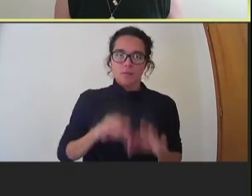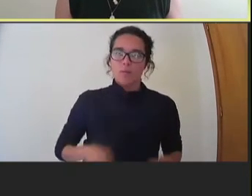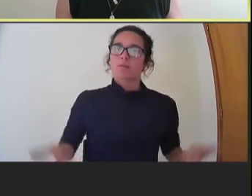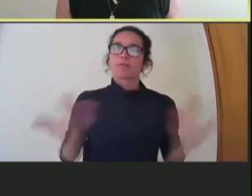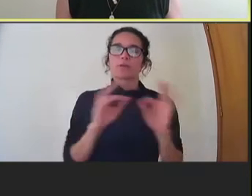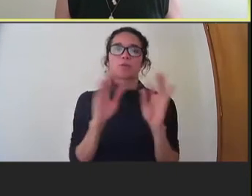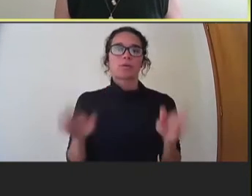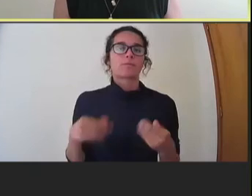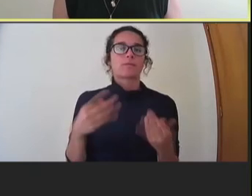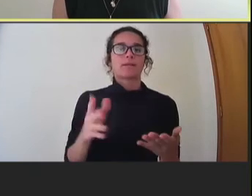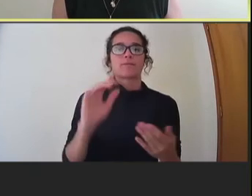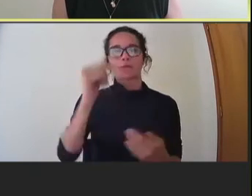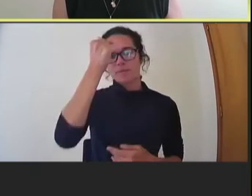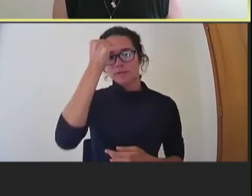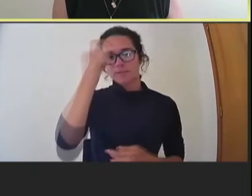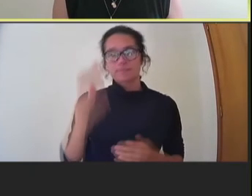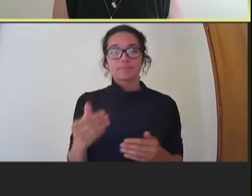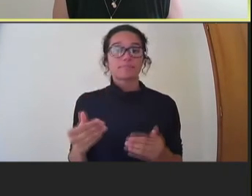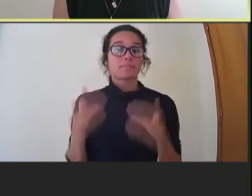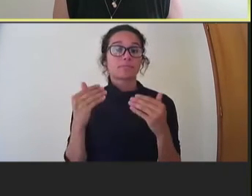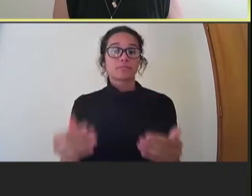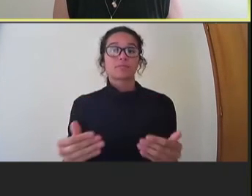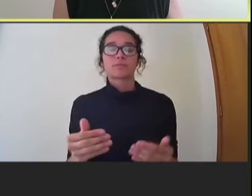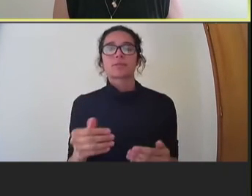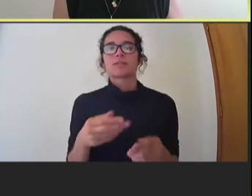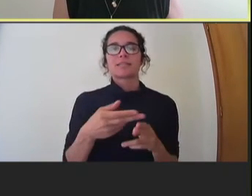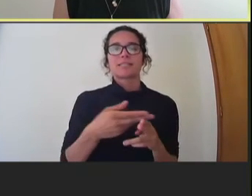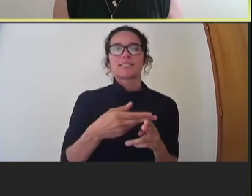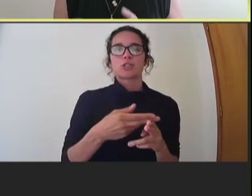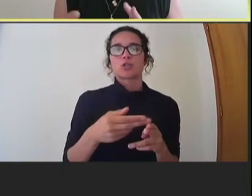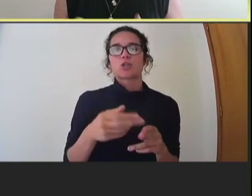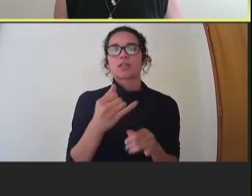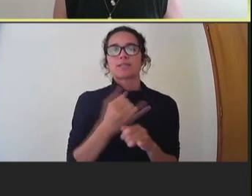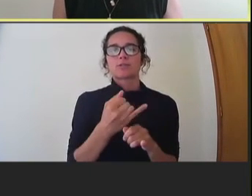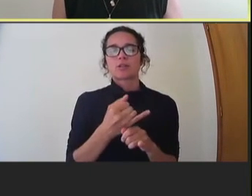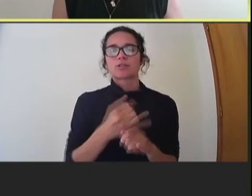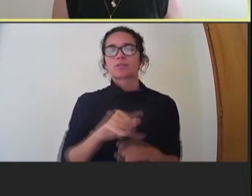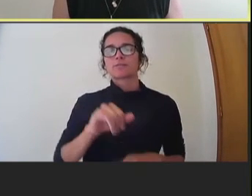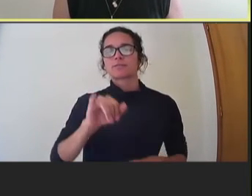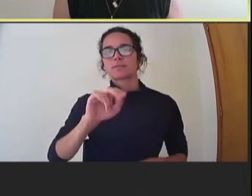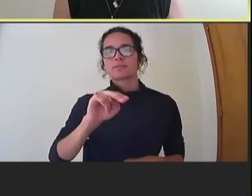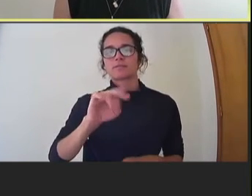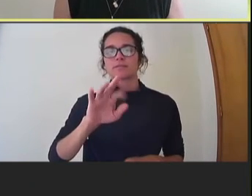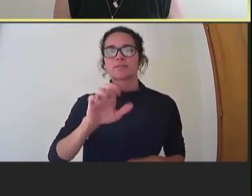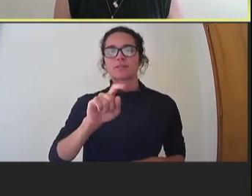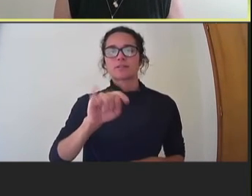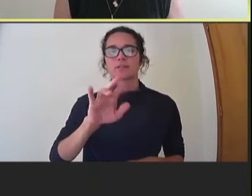And then moving on to seasonal infrastructure. So, if I start with distribution channels,